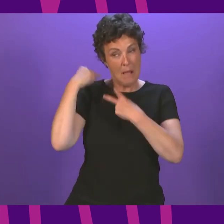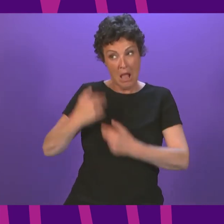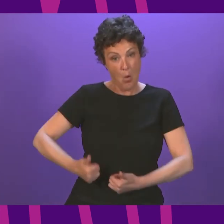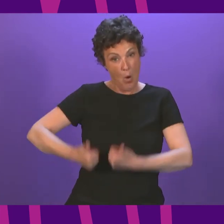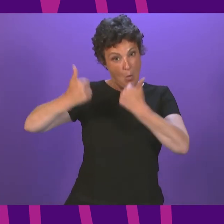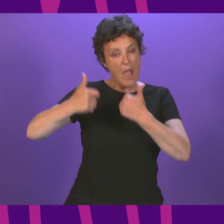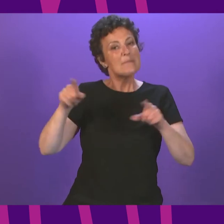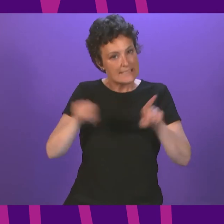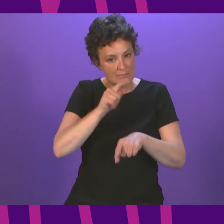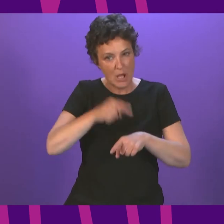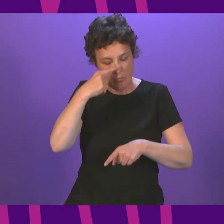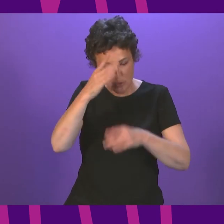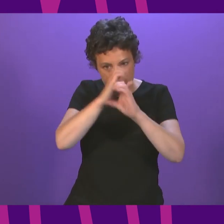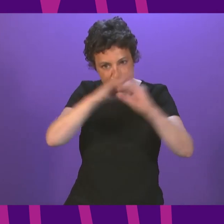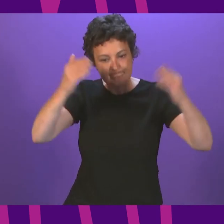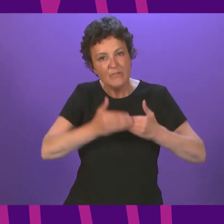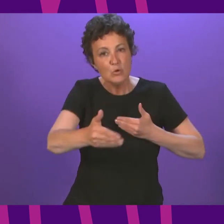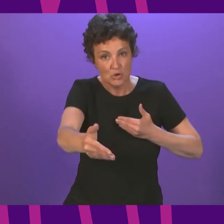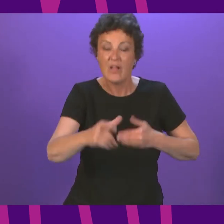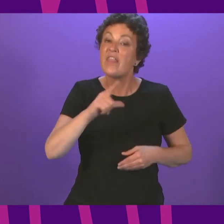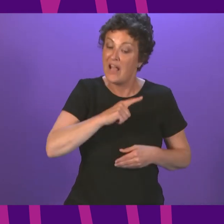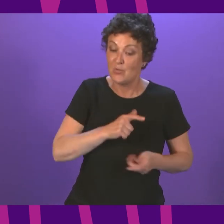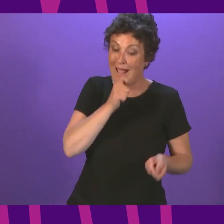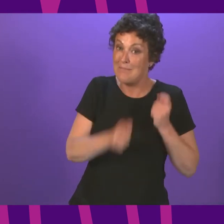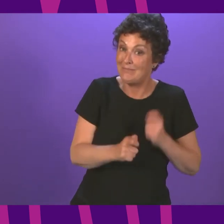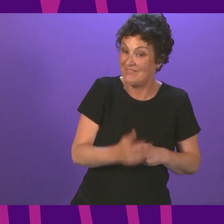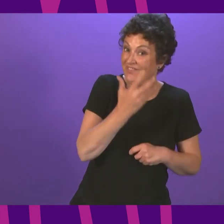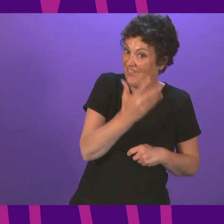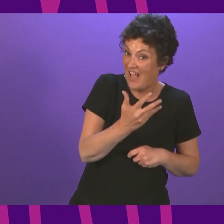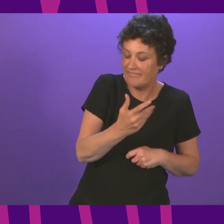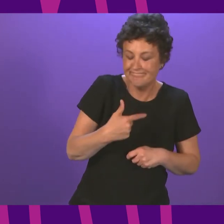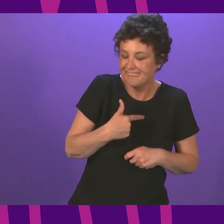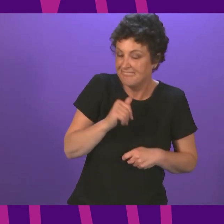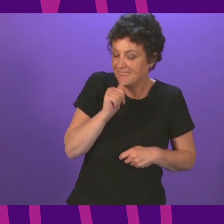amendment 5, in the name of the cabinet secretary, has also fallen short of where we would like it to be.